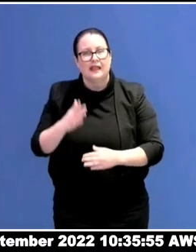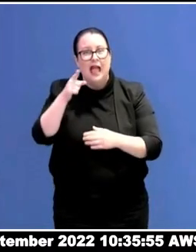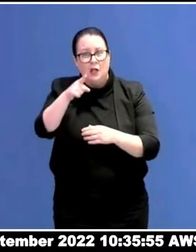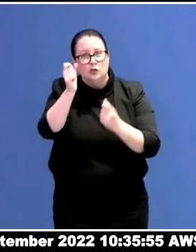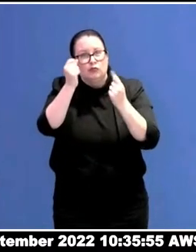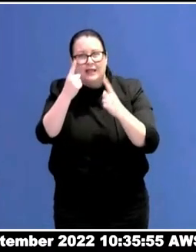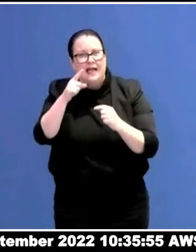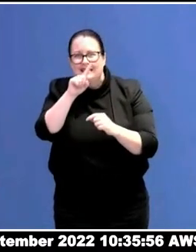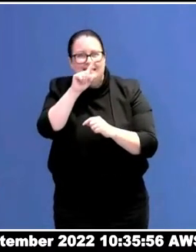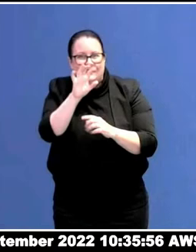Yes.